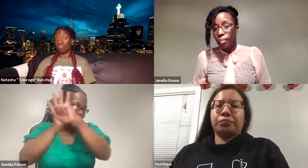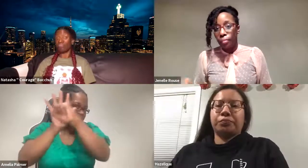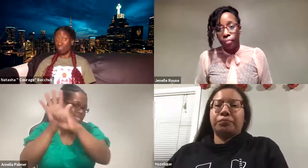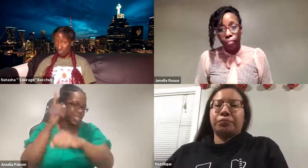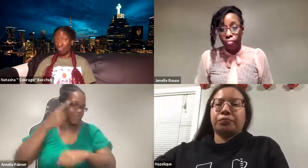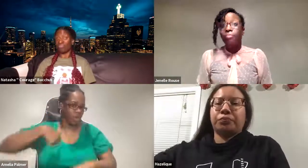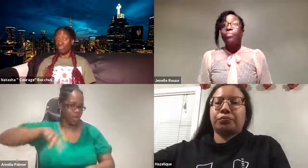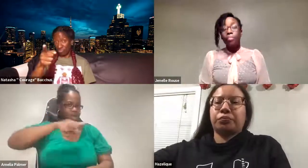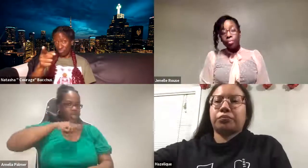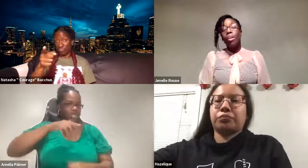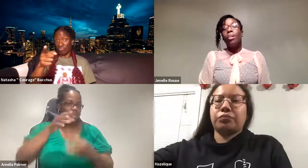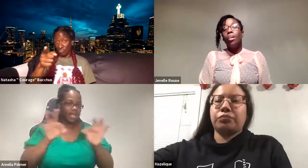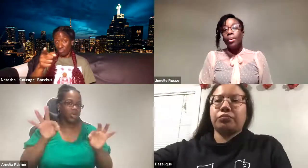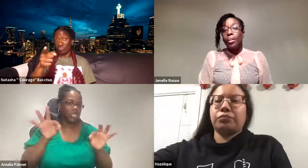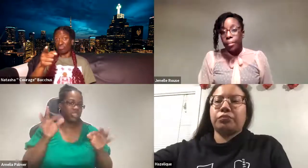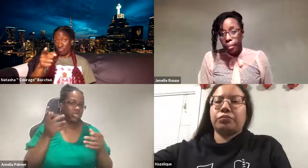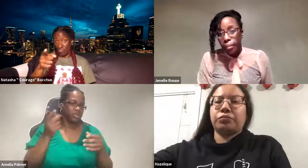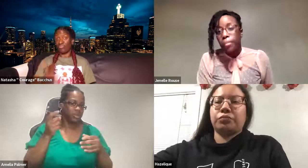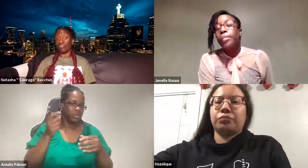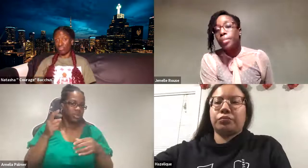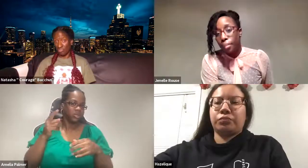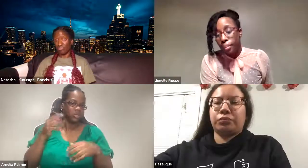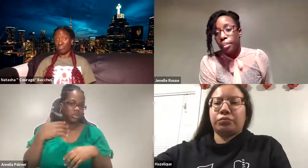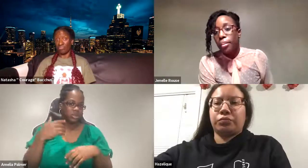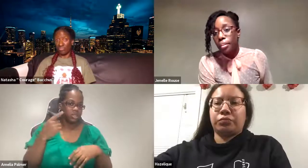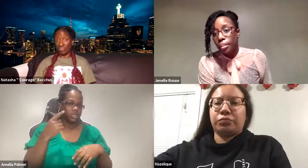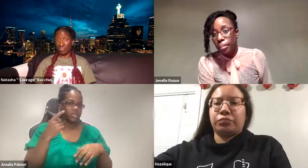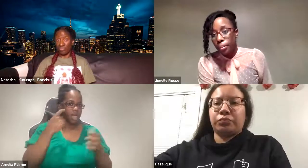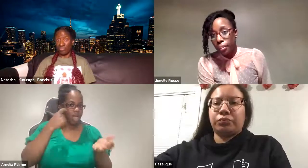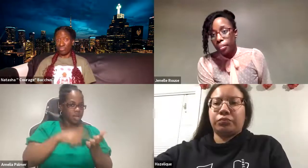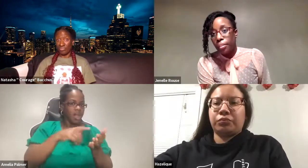exactly, this is amelia, we have to keep advocating for ourselves in our language,